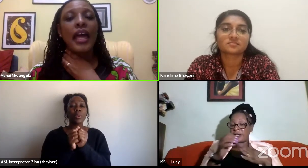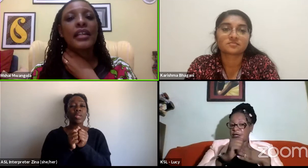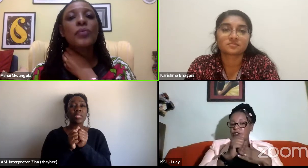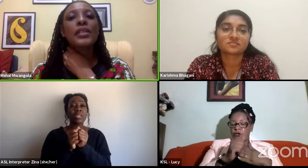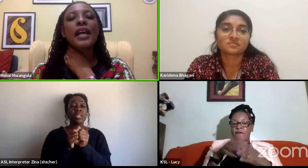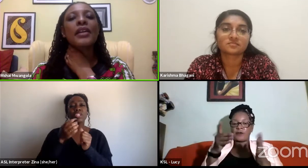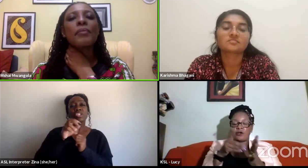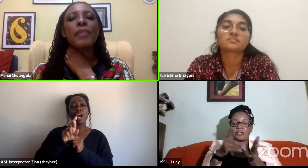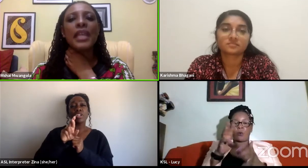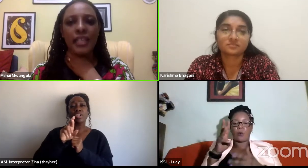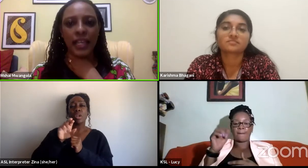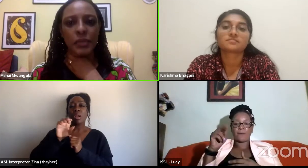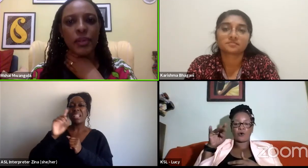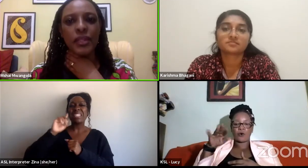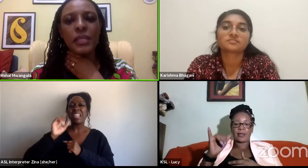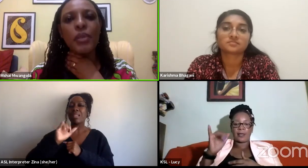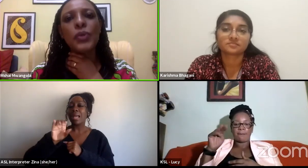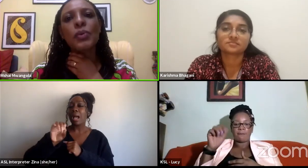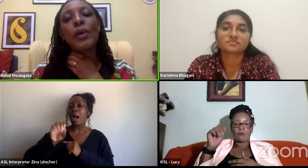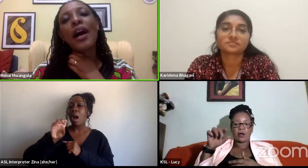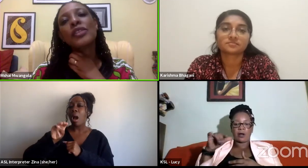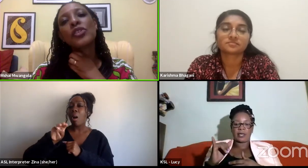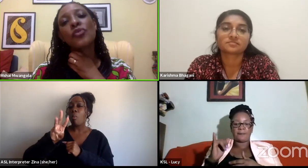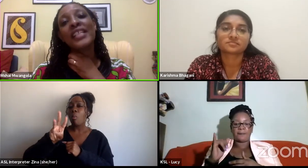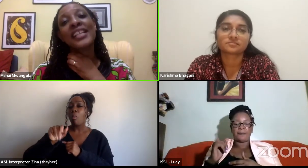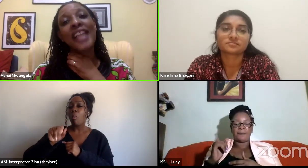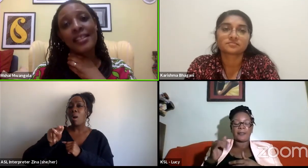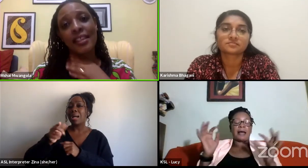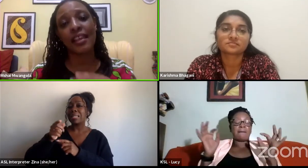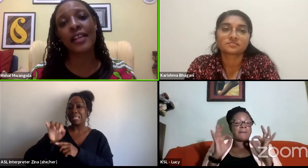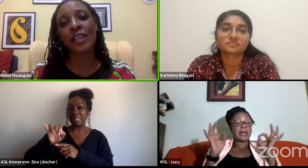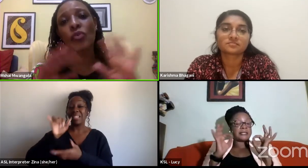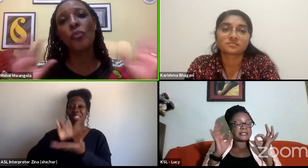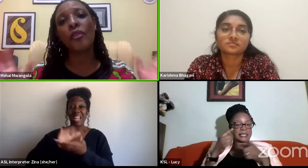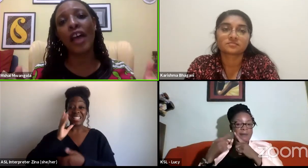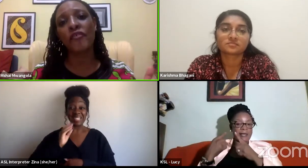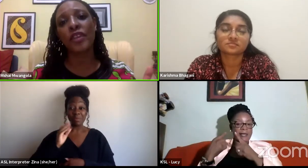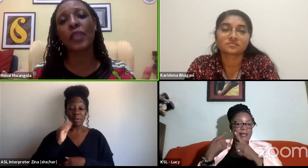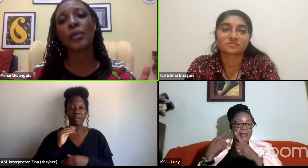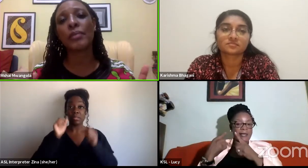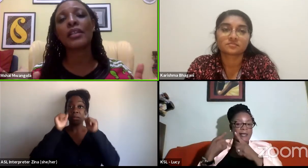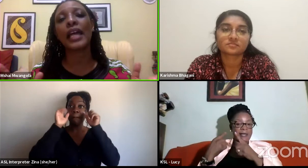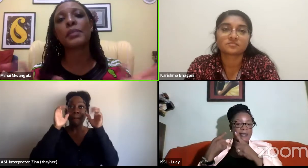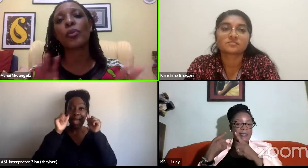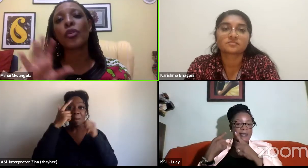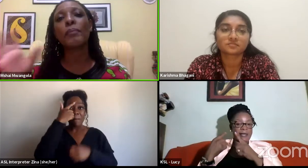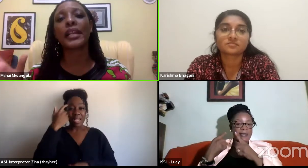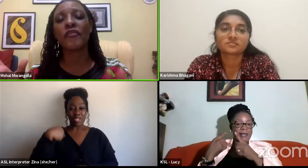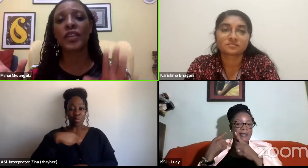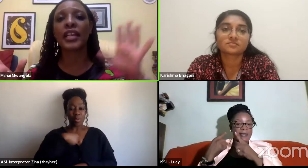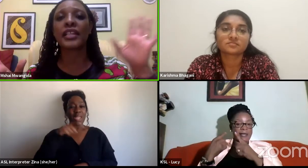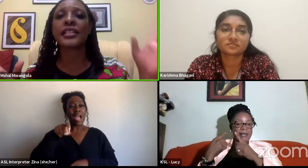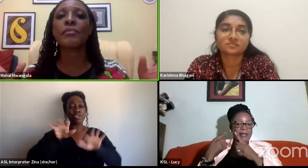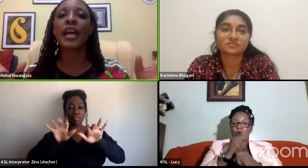and it was amazing experience because we were asked to write an essay as a group of African women exploring Pan-Africanism